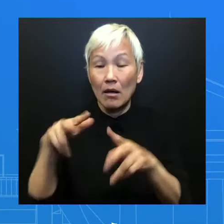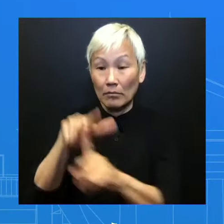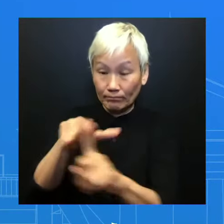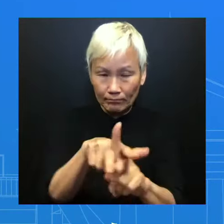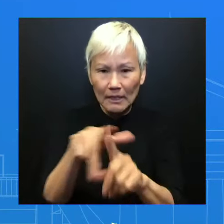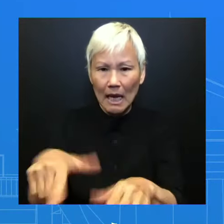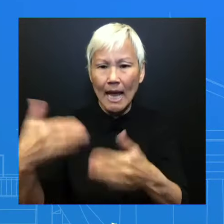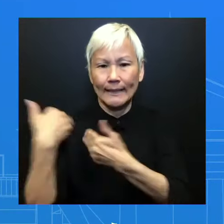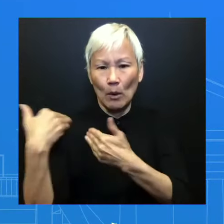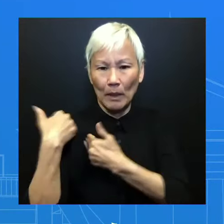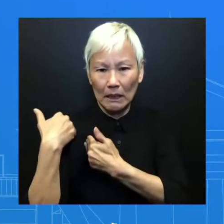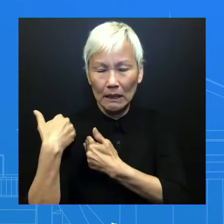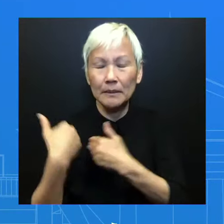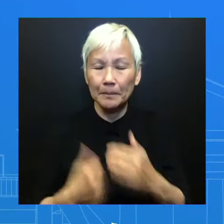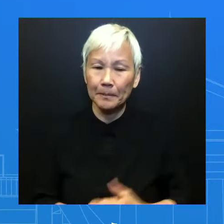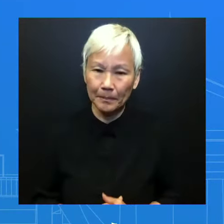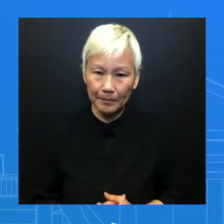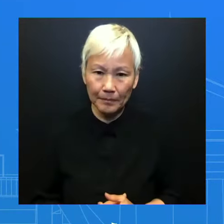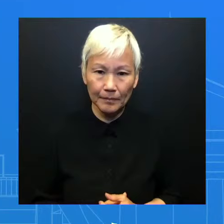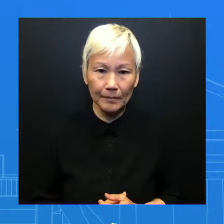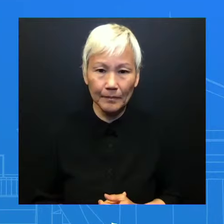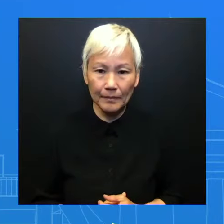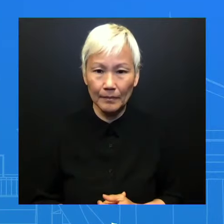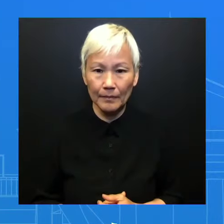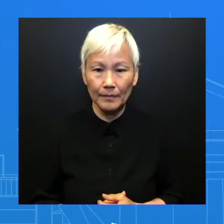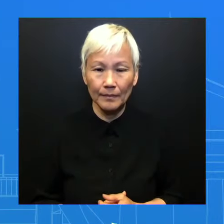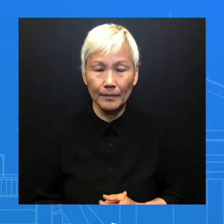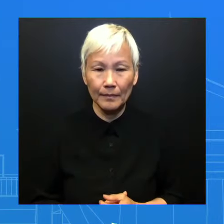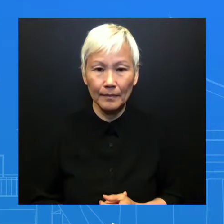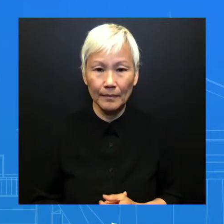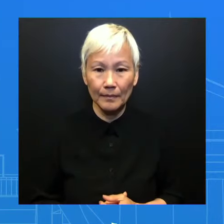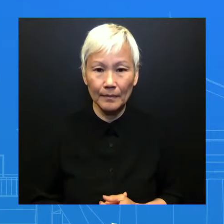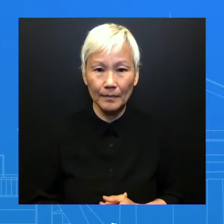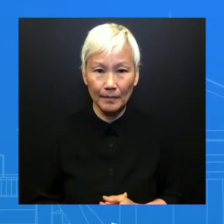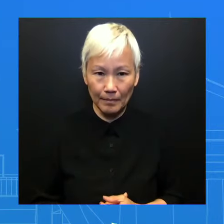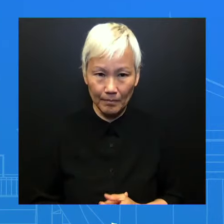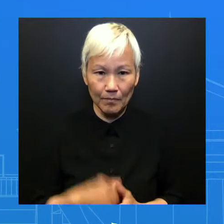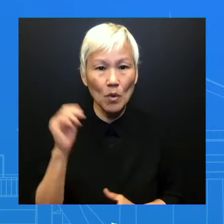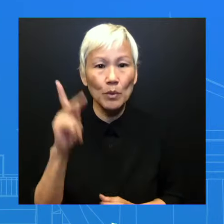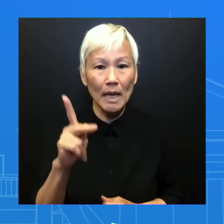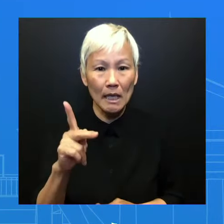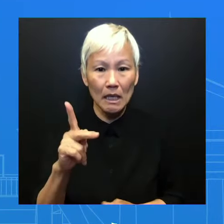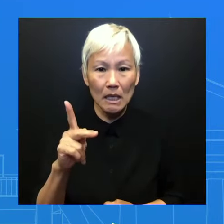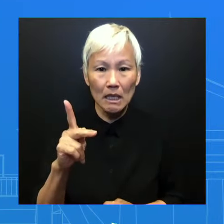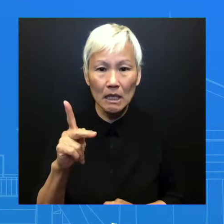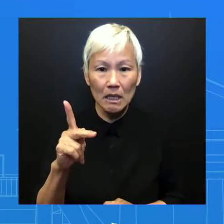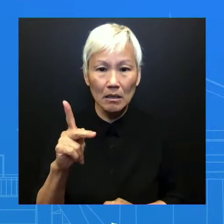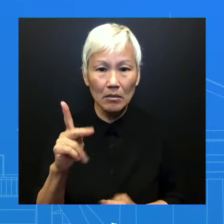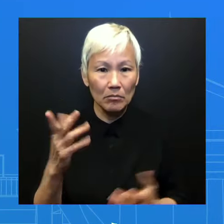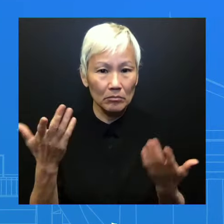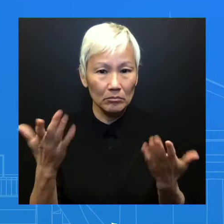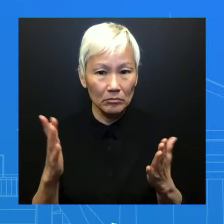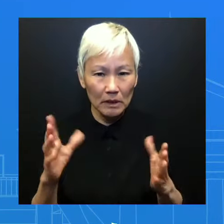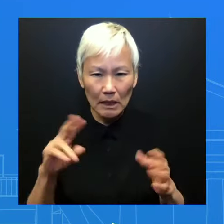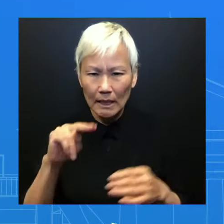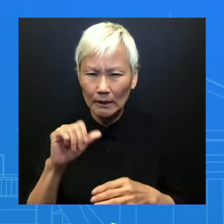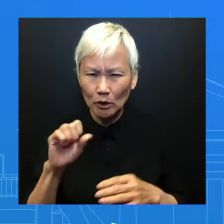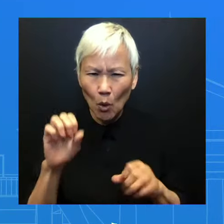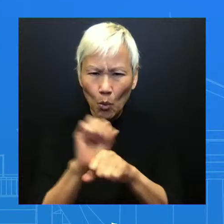The President -- it's that time. You can take a few more. Ms. Jean-Pierre: Okay. What time do they need to gather? Ms. Dalton: Right now, but you can stick around and answer more questions. The Press: Just six more.